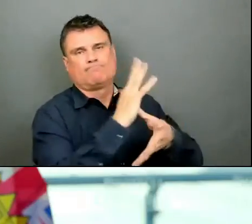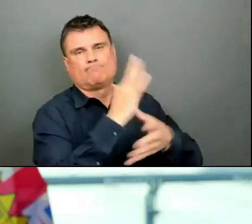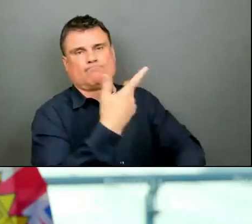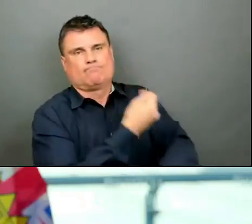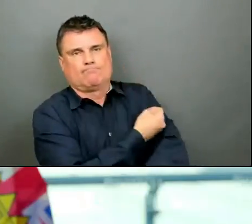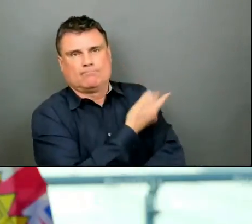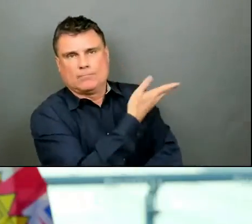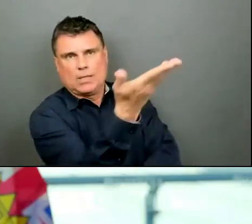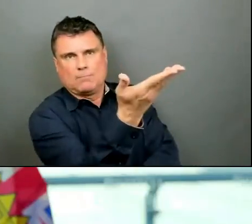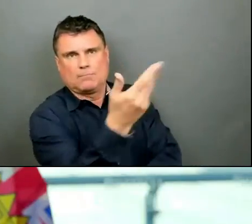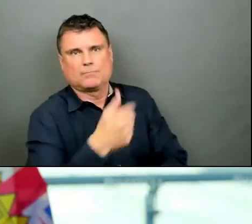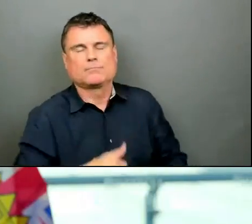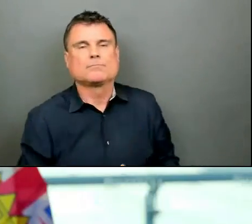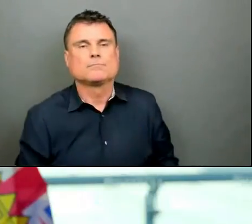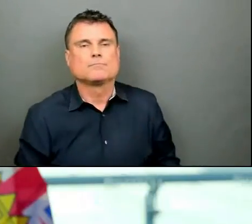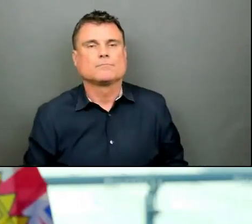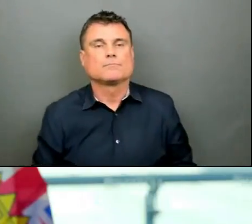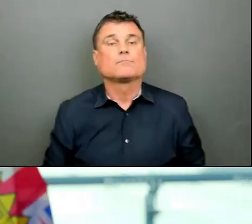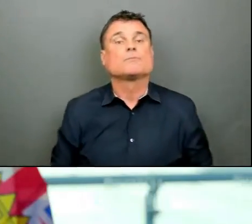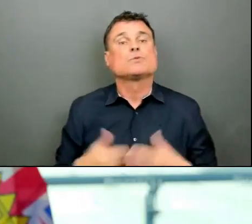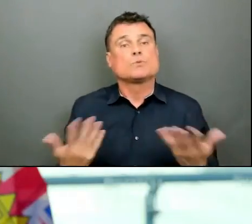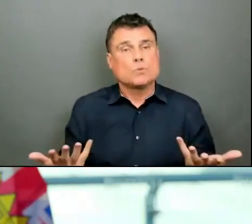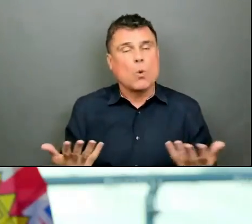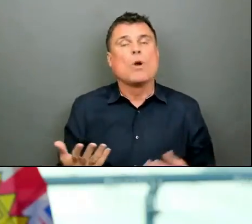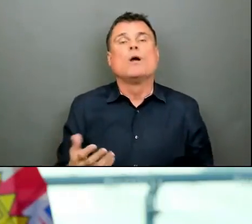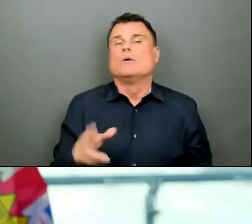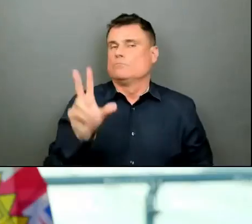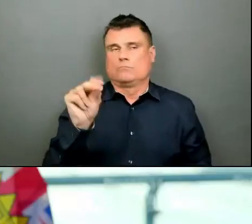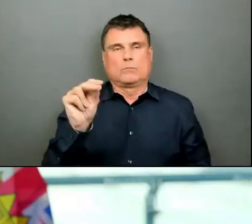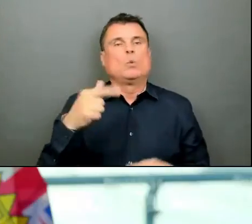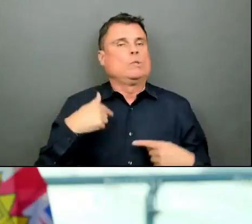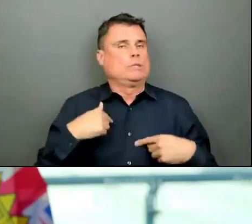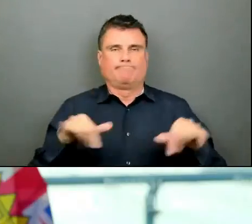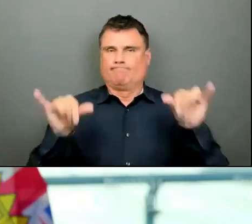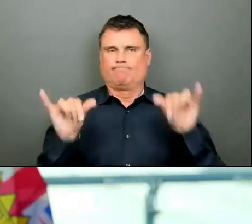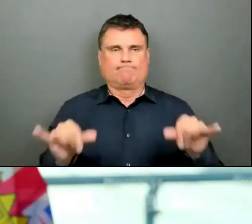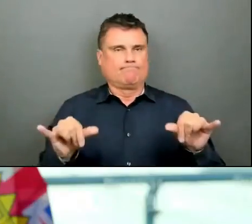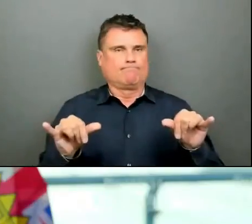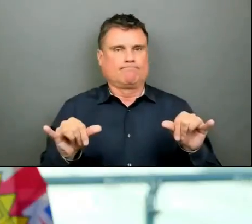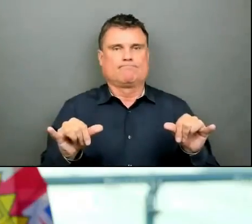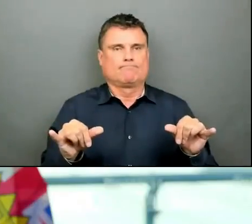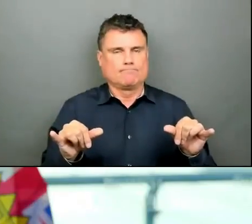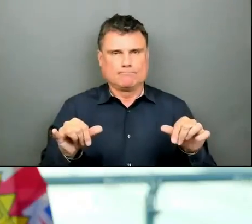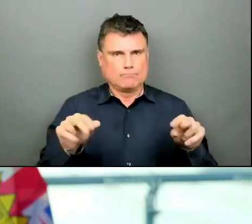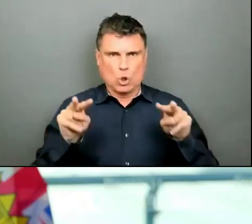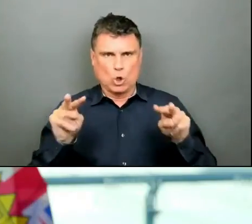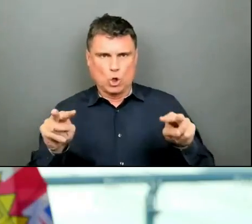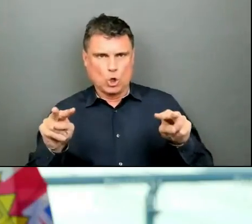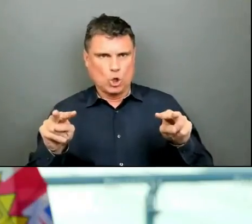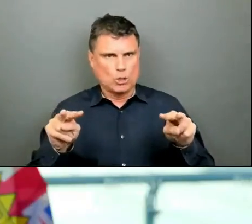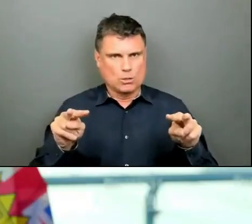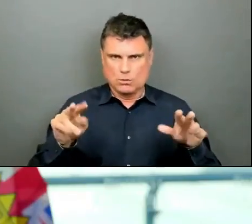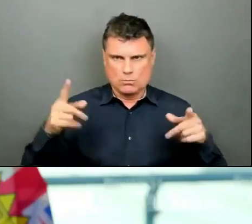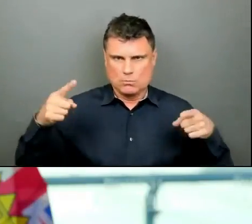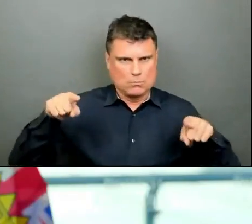it has been attenuated in the oldest population. We will continue our parallel approach we have done from the beginning,